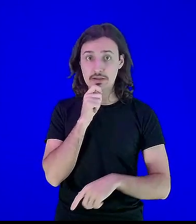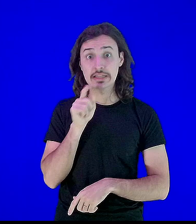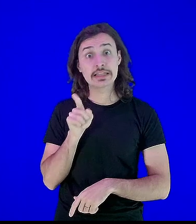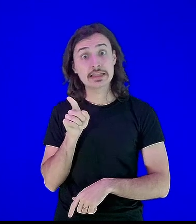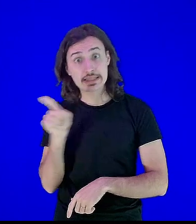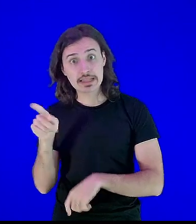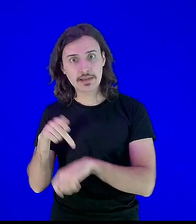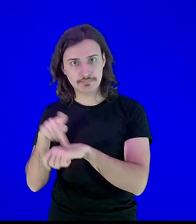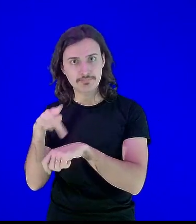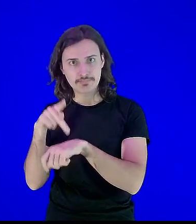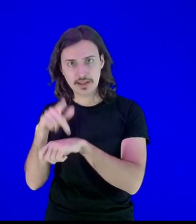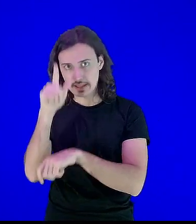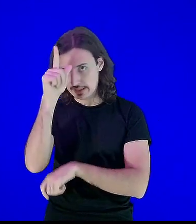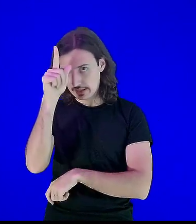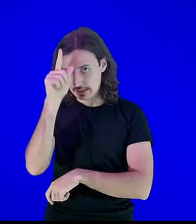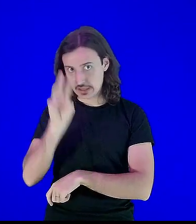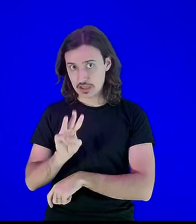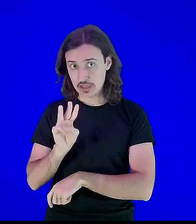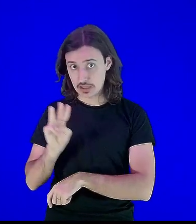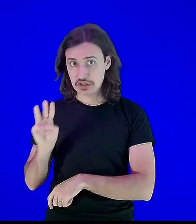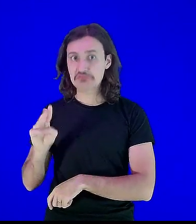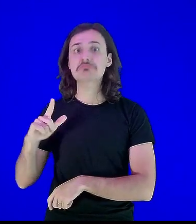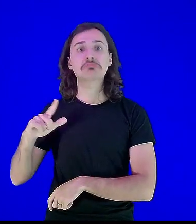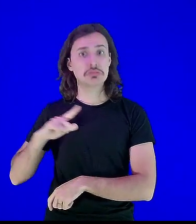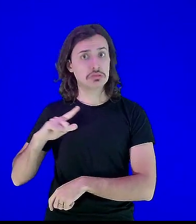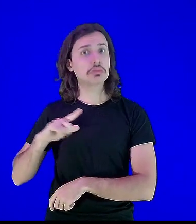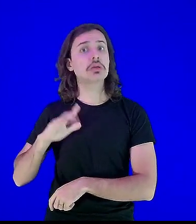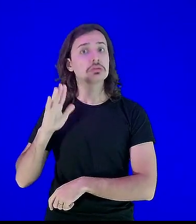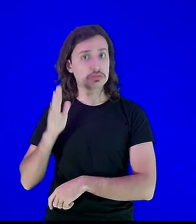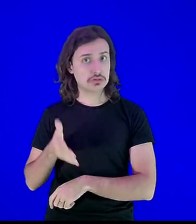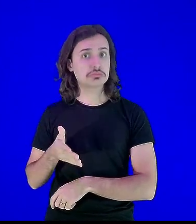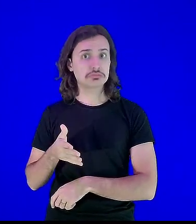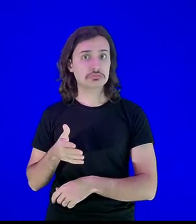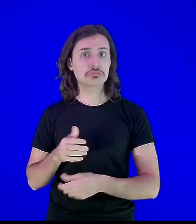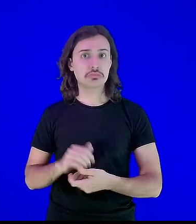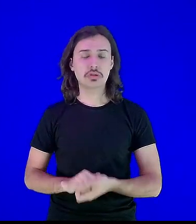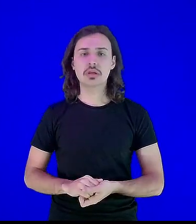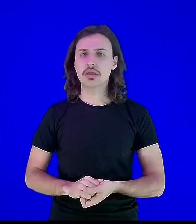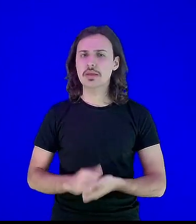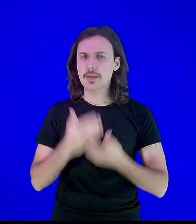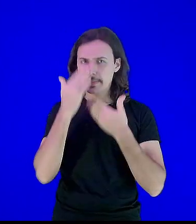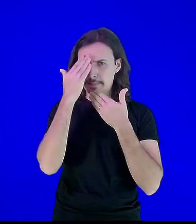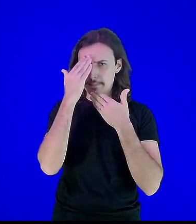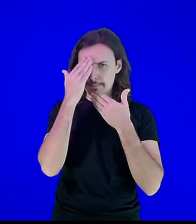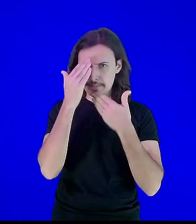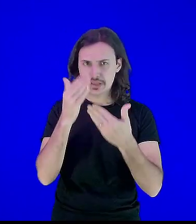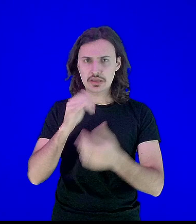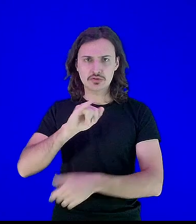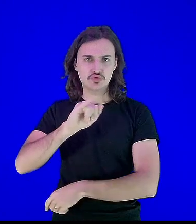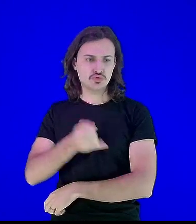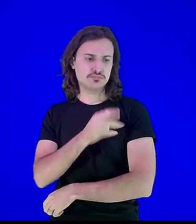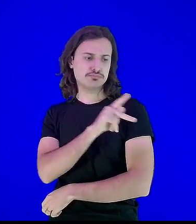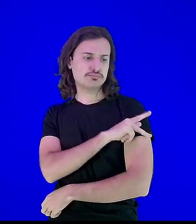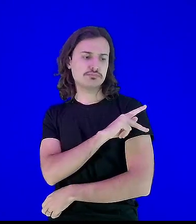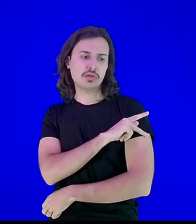importing it to LetraSinal. Thanks, João Paulo for recommending that to me